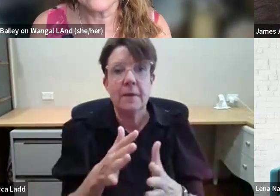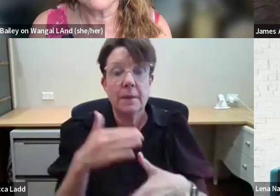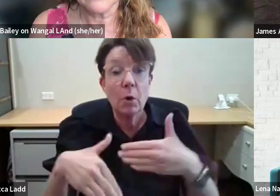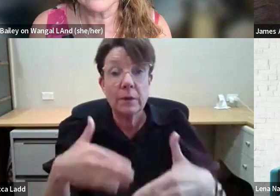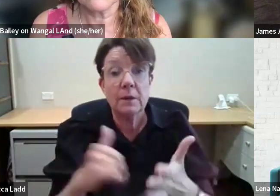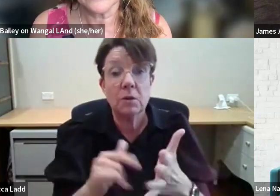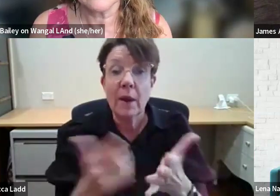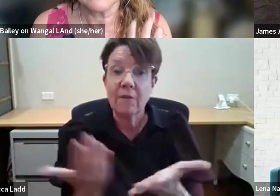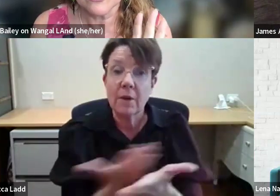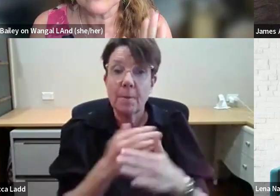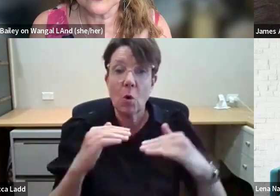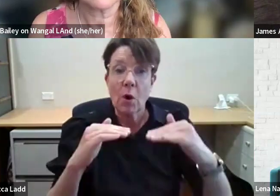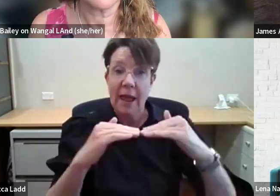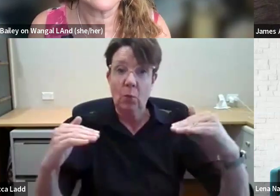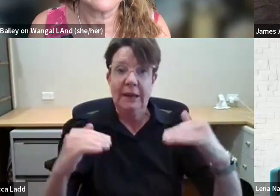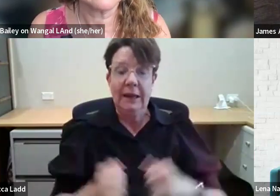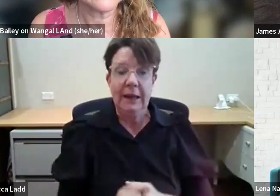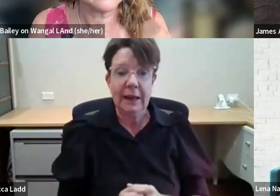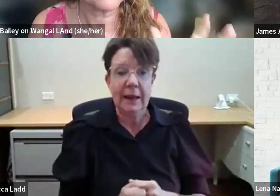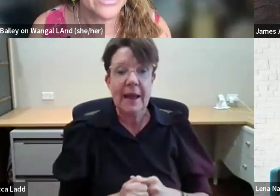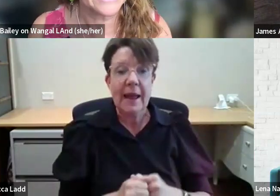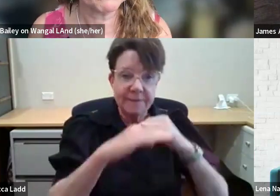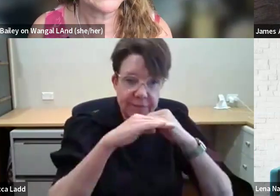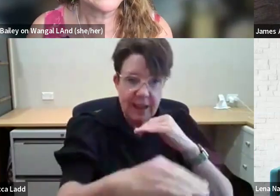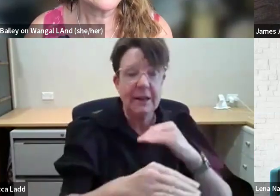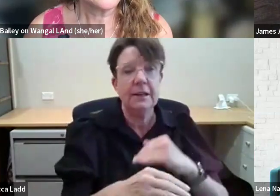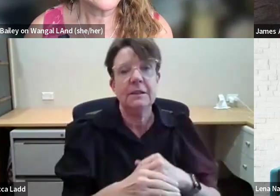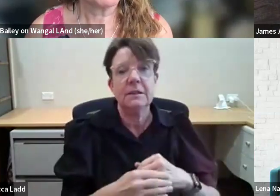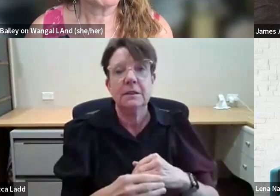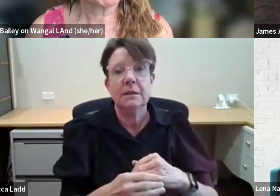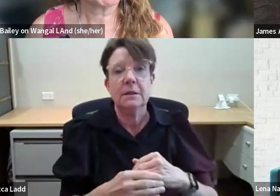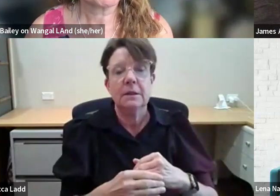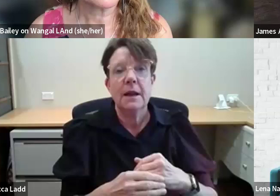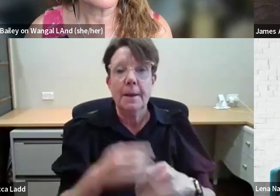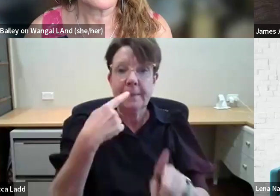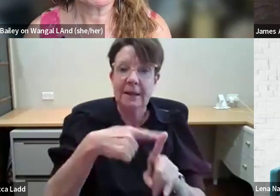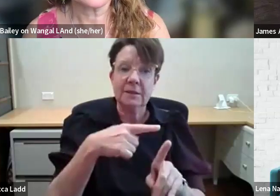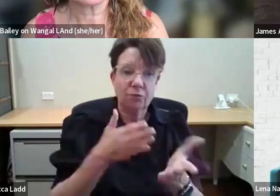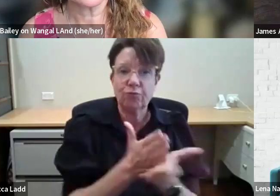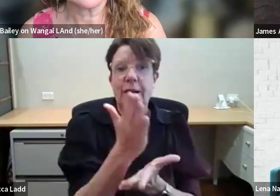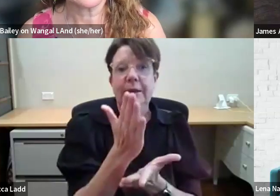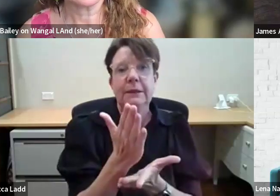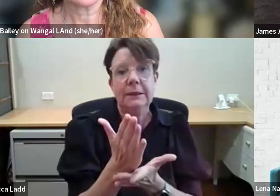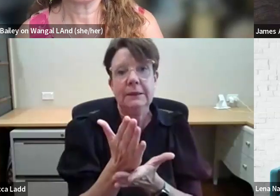, for me, is that... And this is a weird one